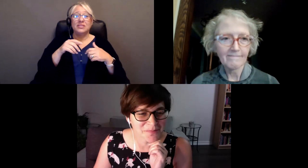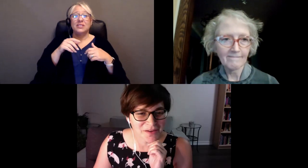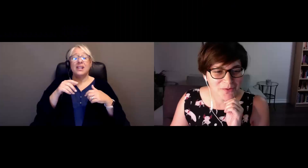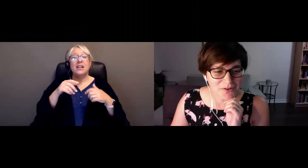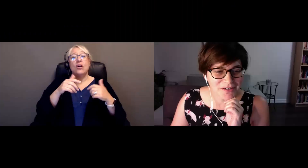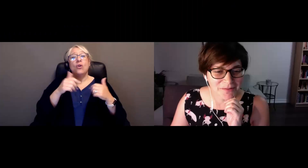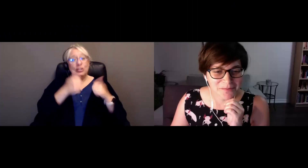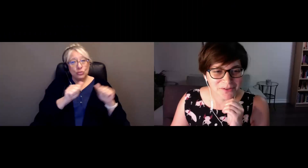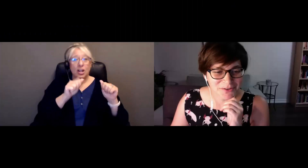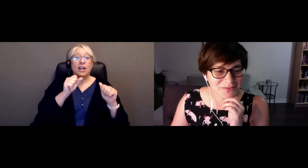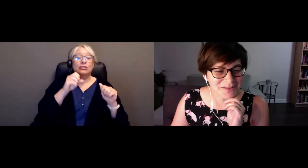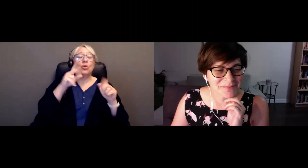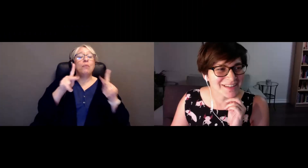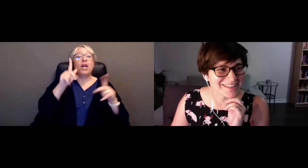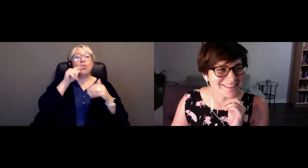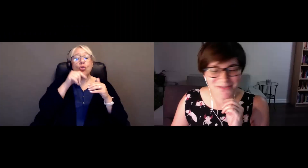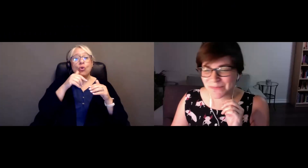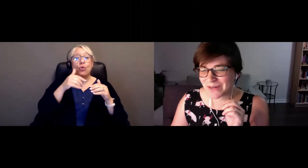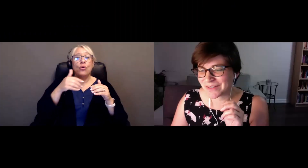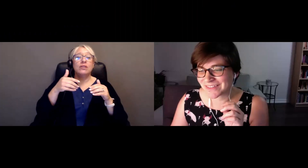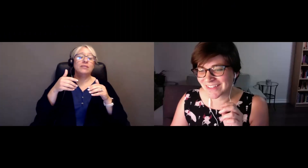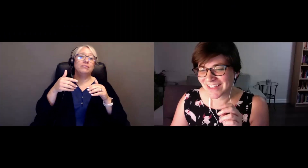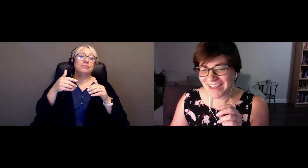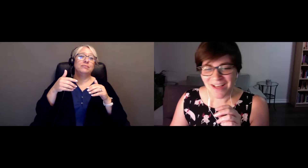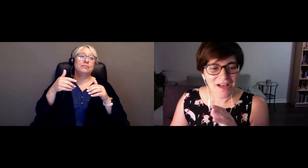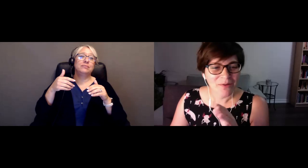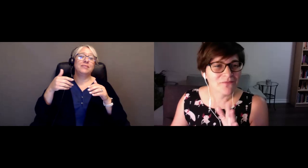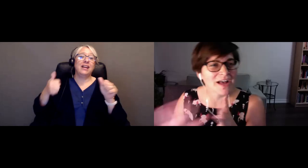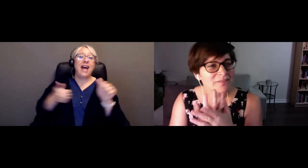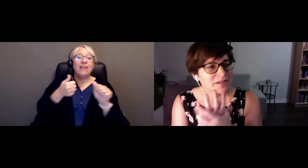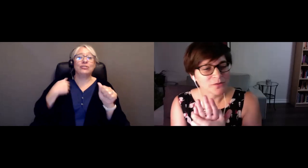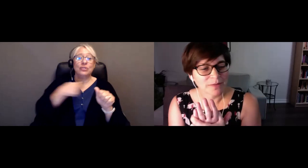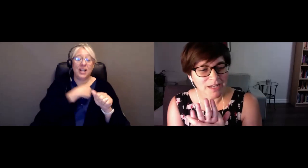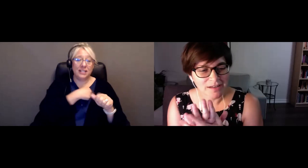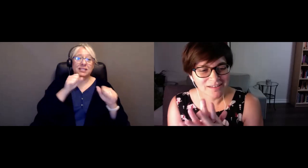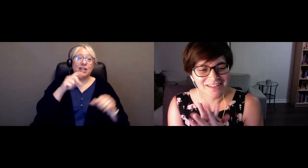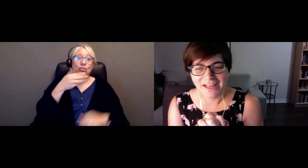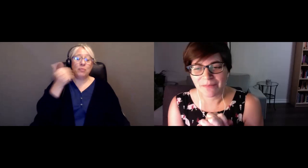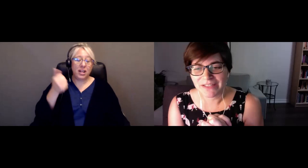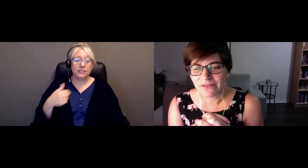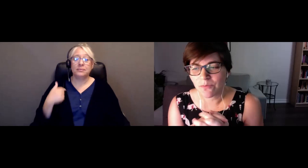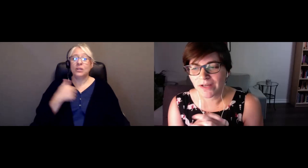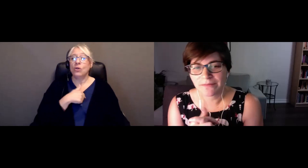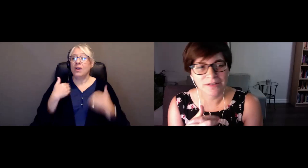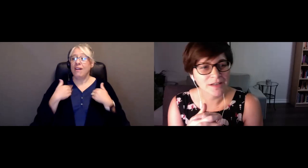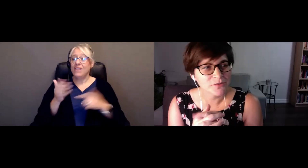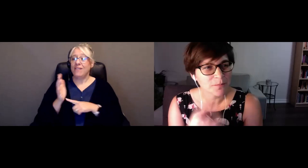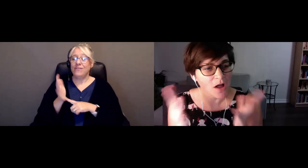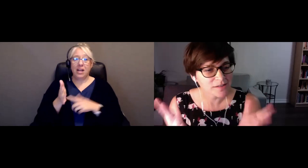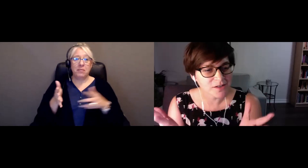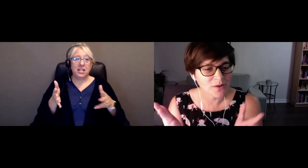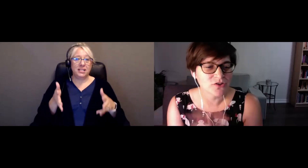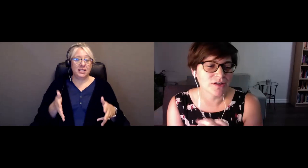or learn from those barriers. We have 5 minutes remaining. I do have one sort of policy question